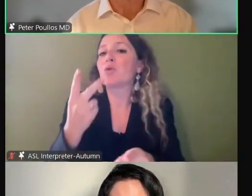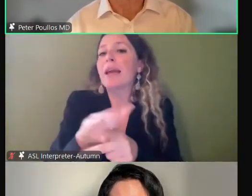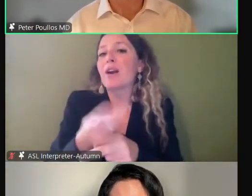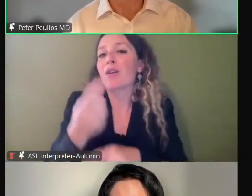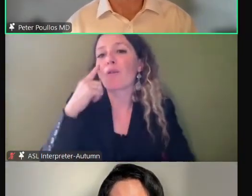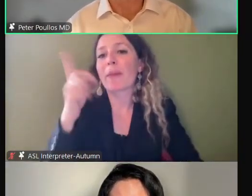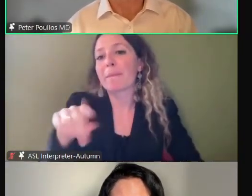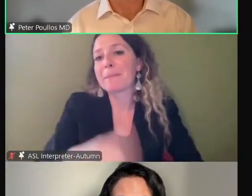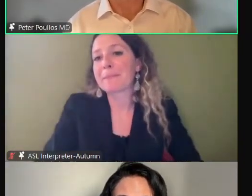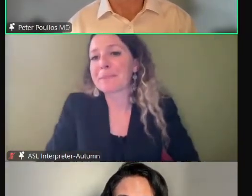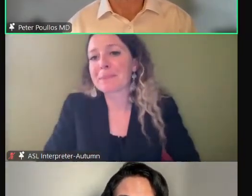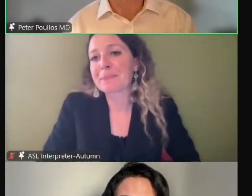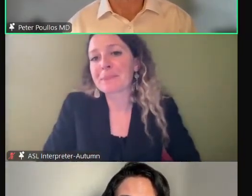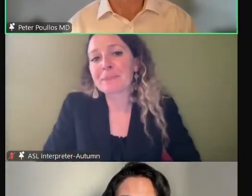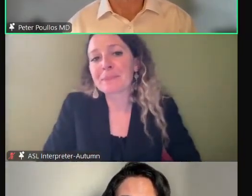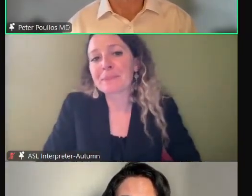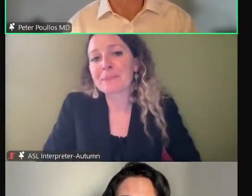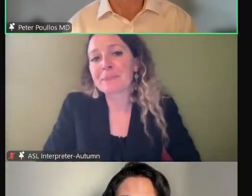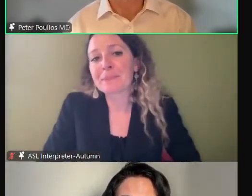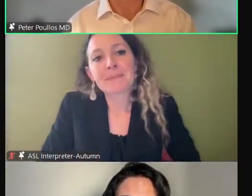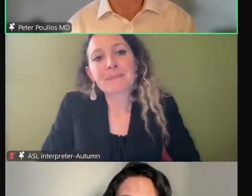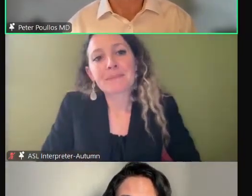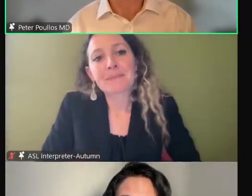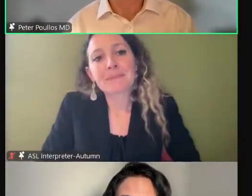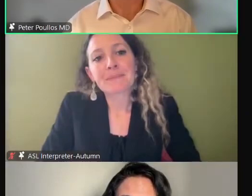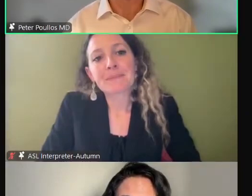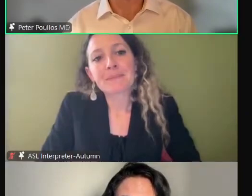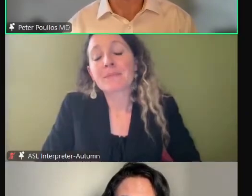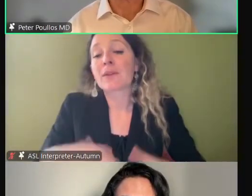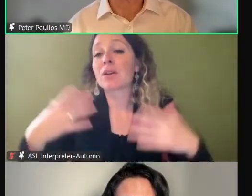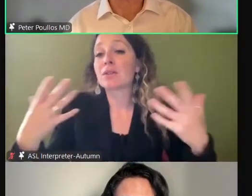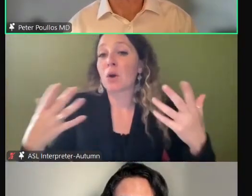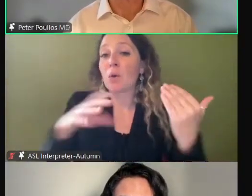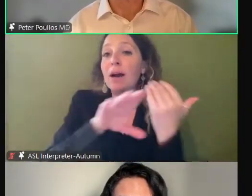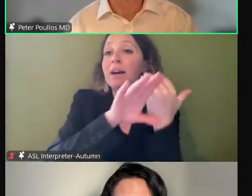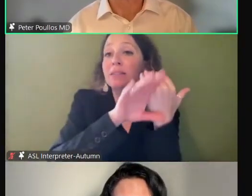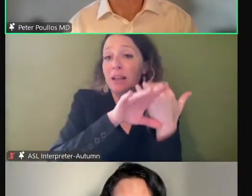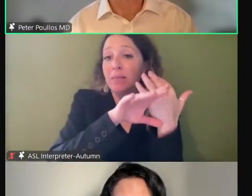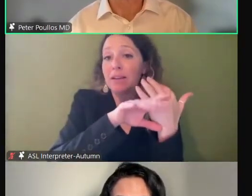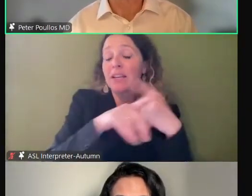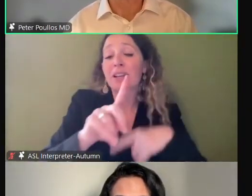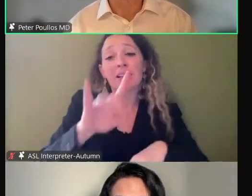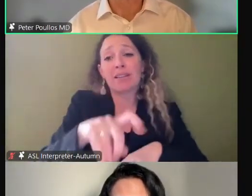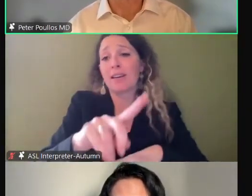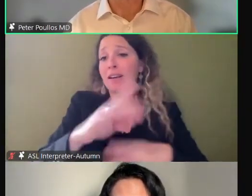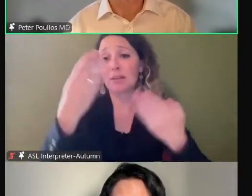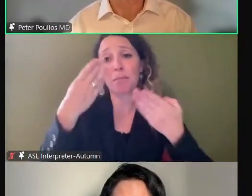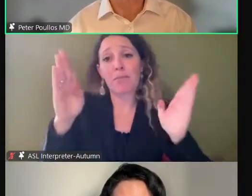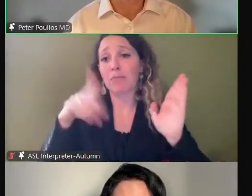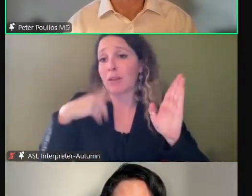So what we learned is that, this had definitely become a public good for people with disabilities,